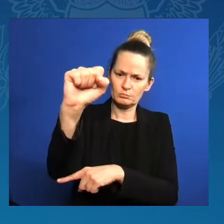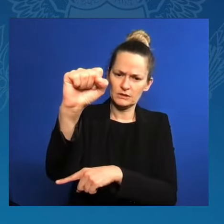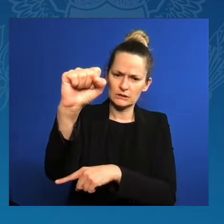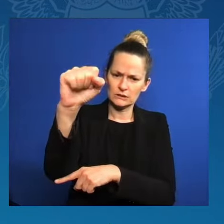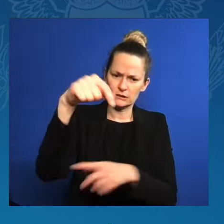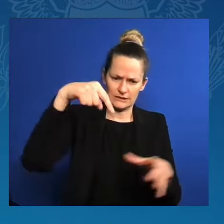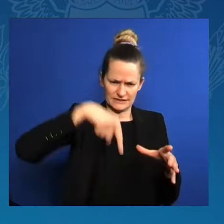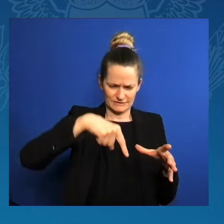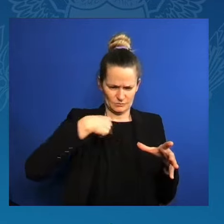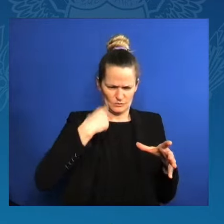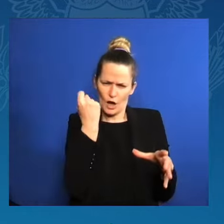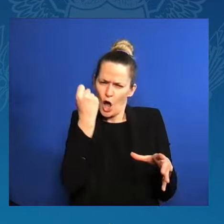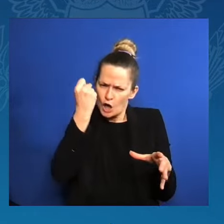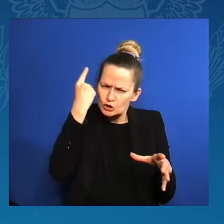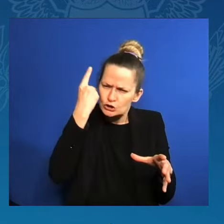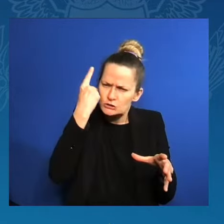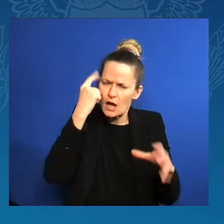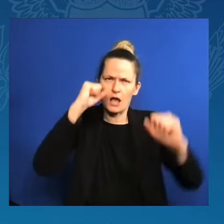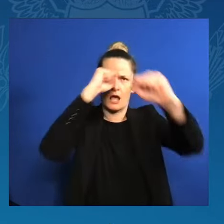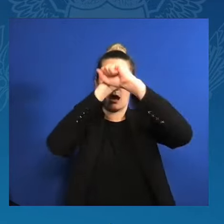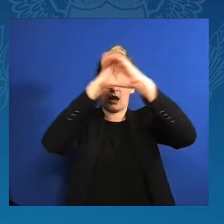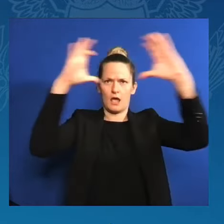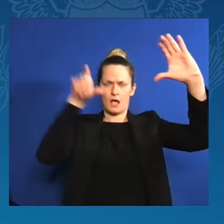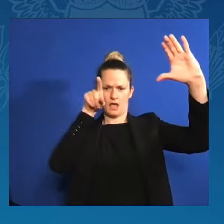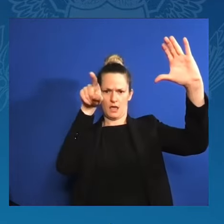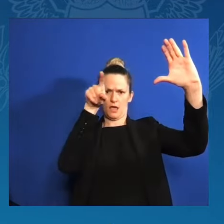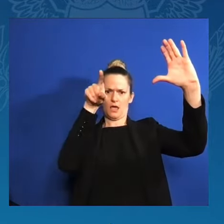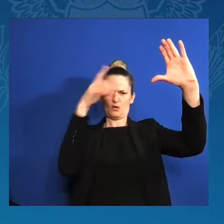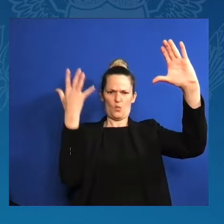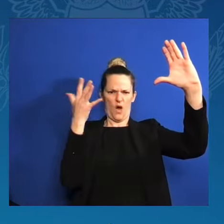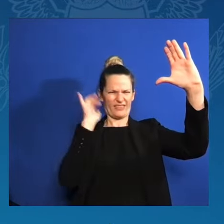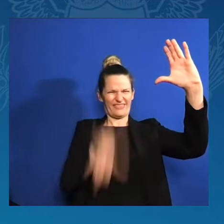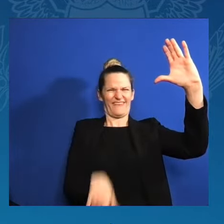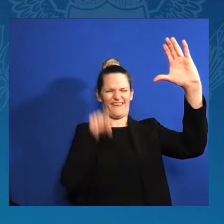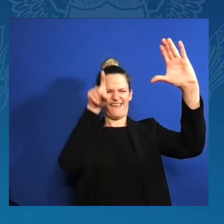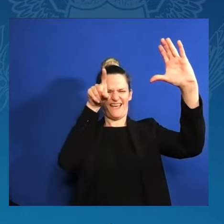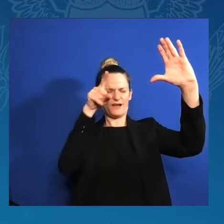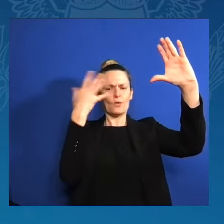This fight is not only about the people of one particular state.